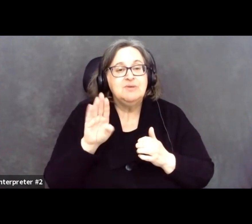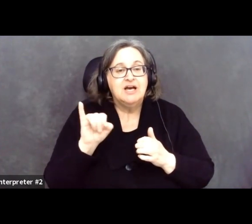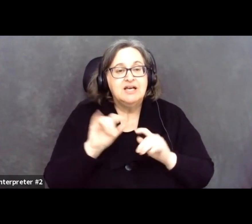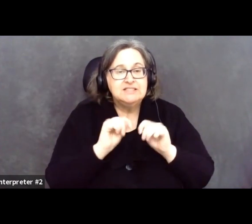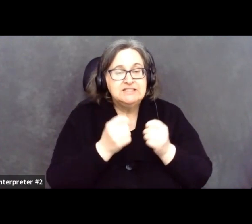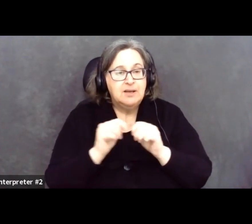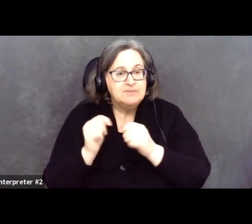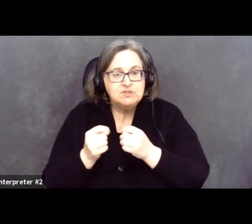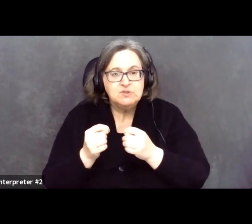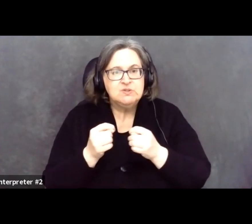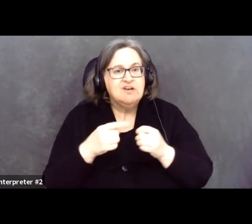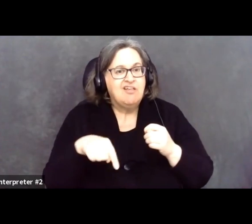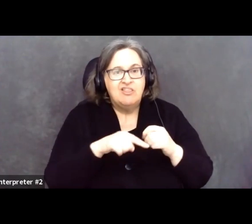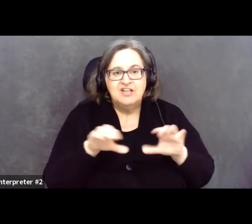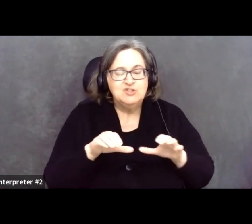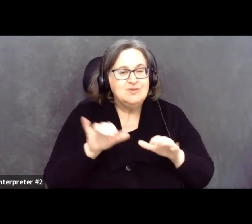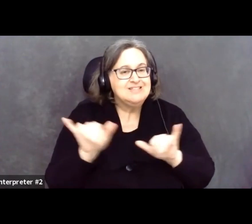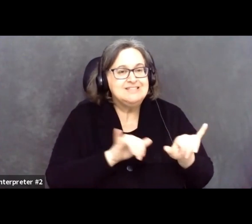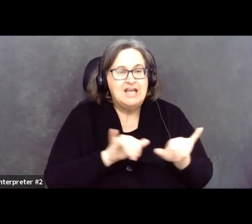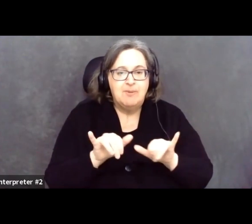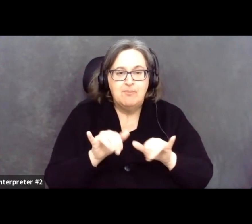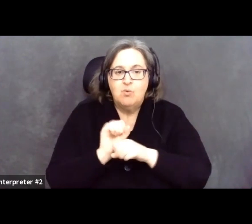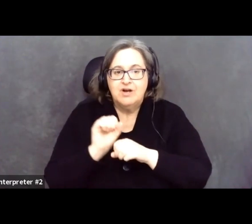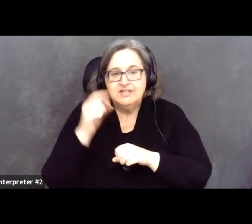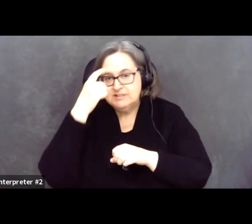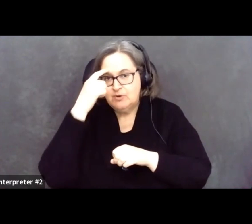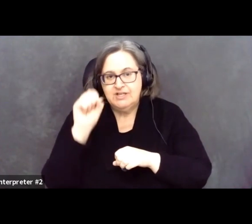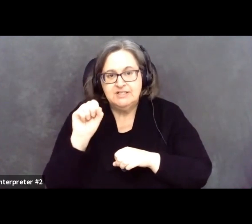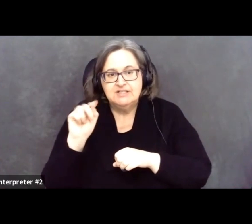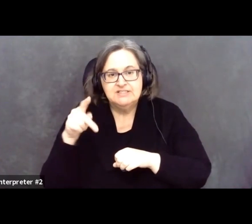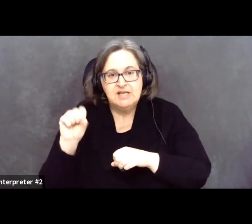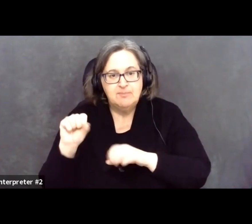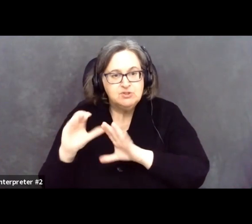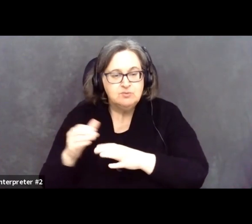that die at will of the same work BrainSTEPS does. We would put teams in the schools and they